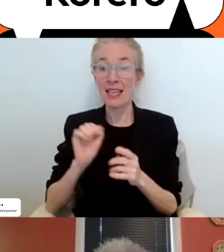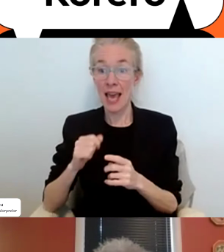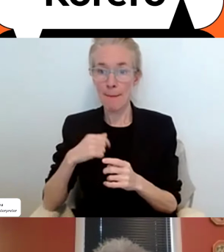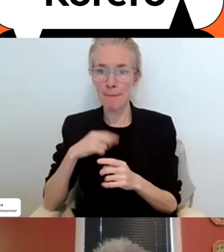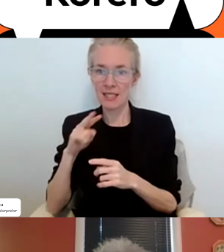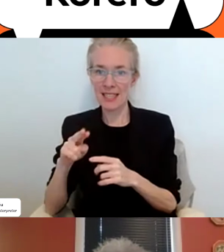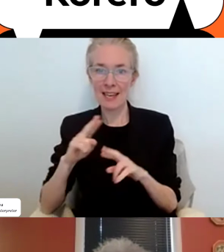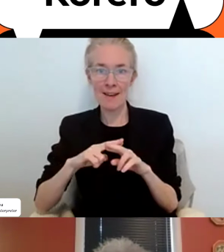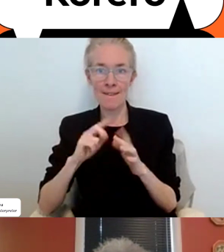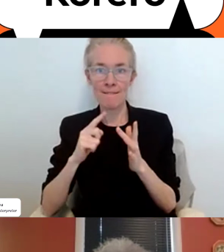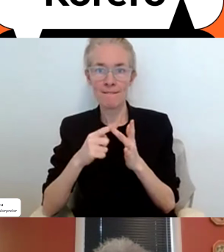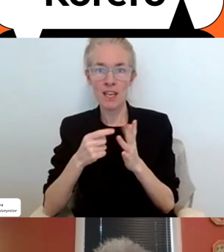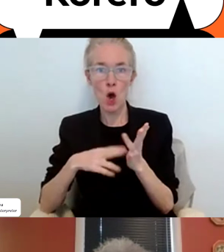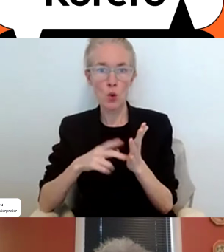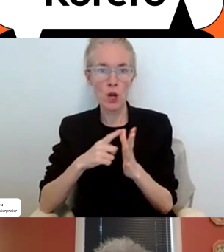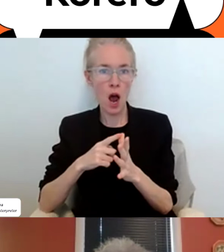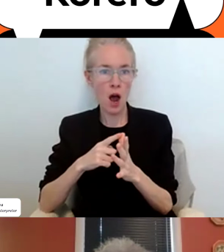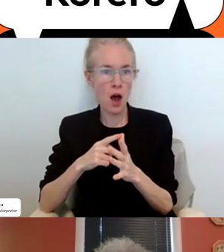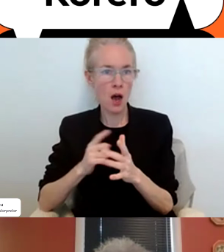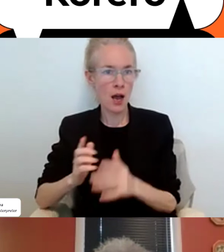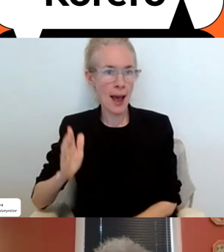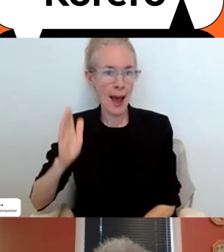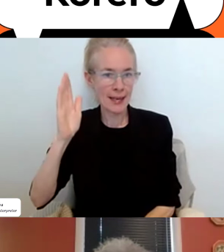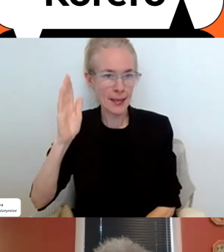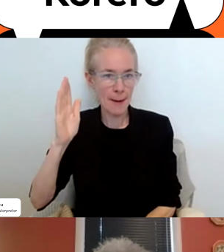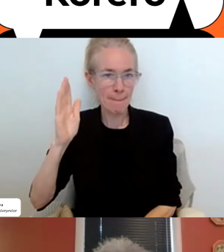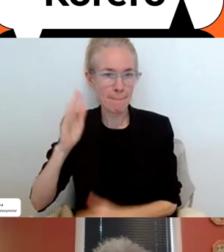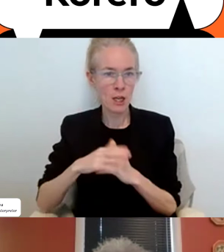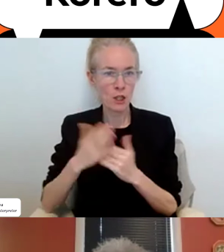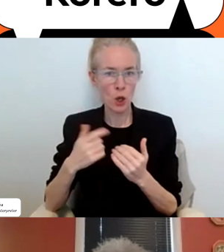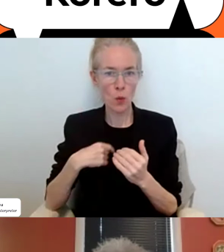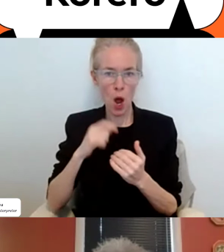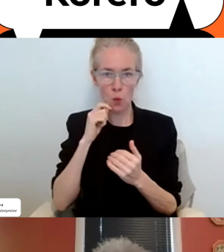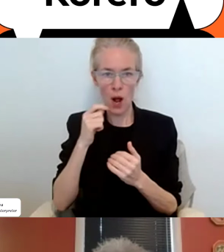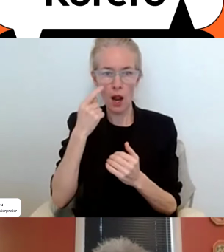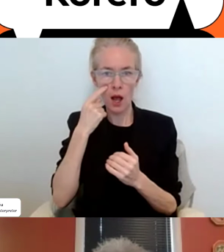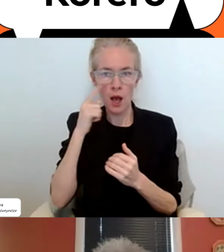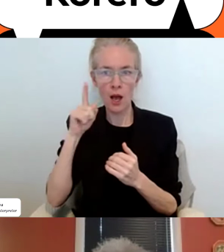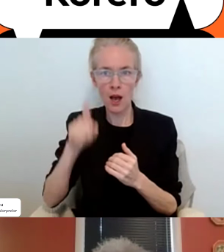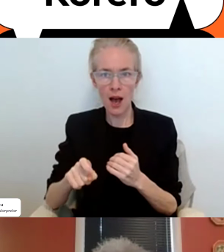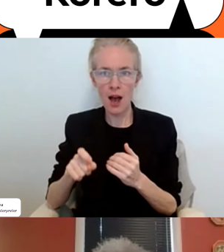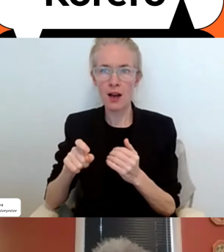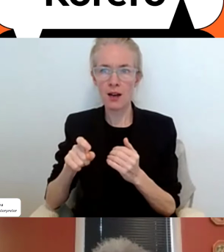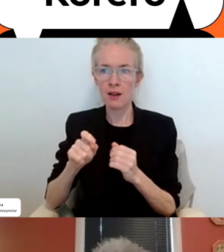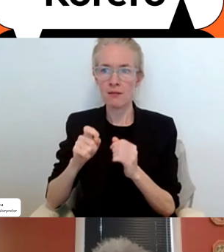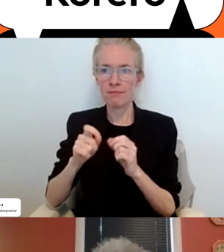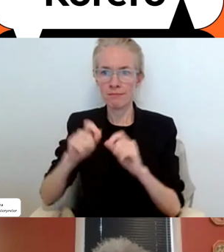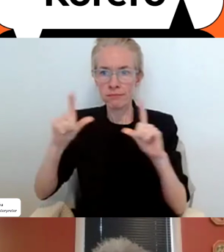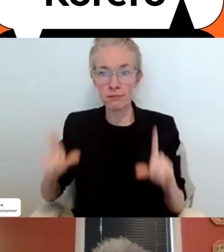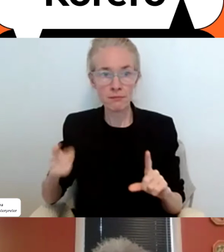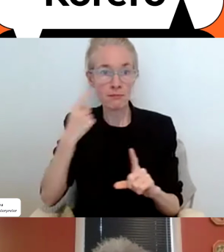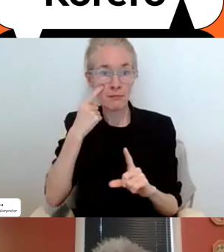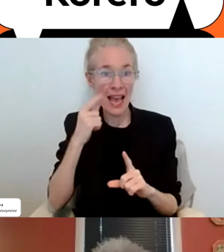her to turn her video on in case she's wanting to sign. So I'm just